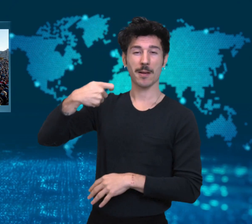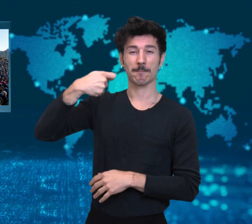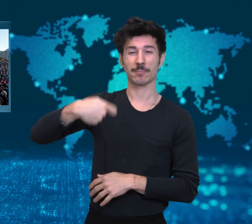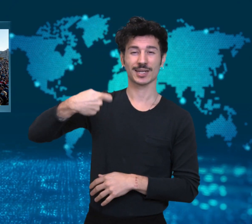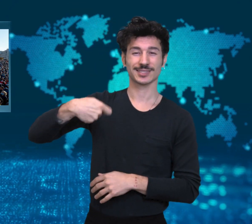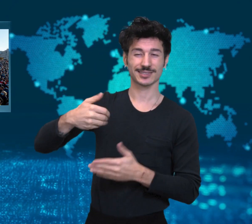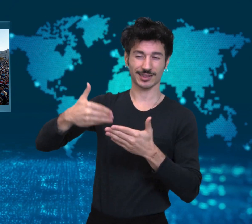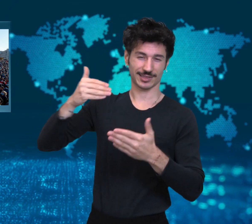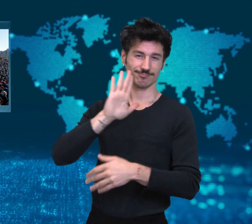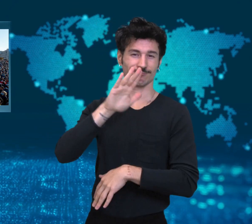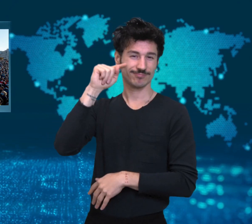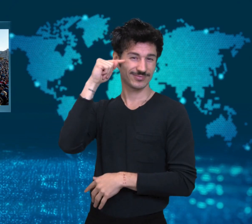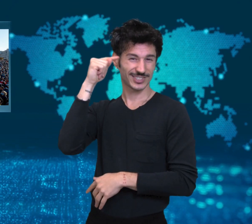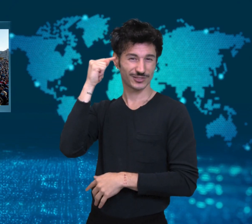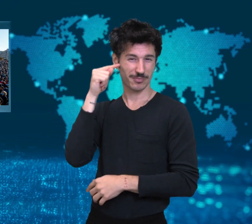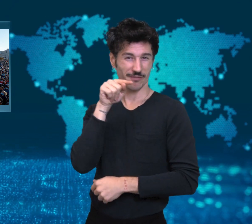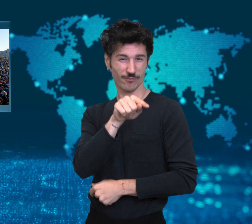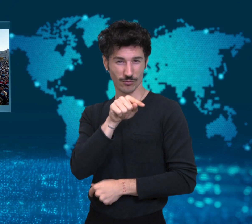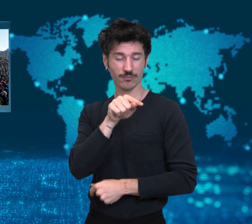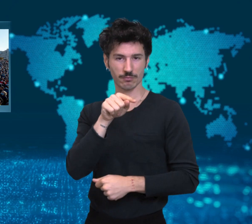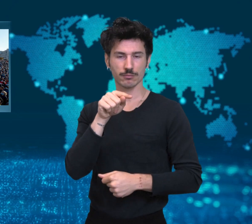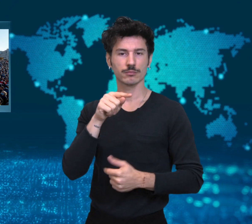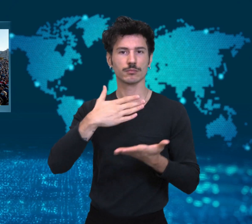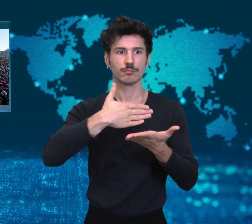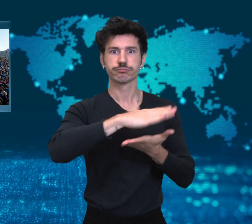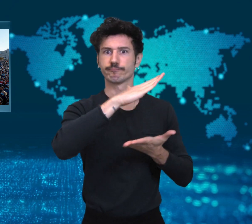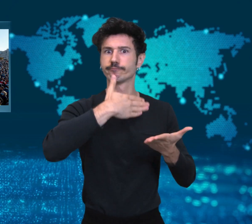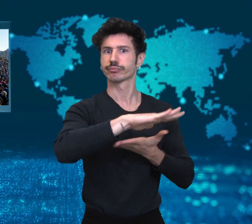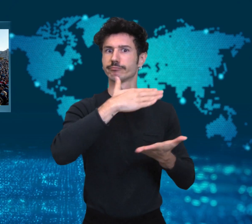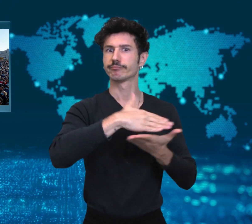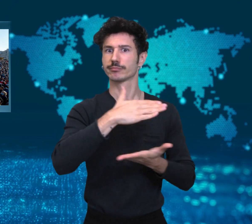oust him and to form a new government.